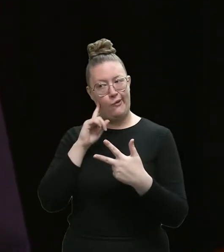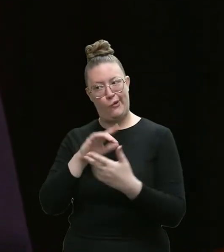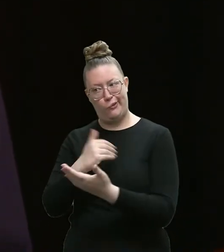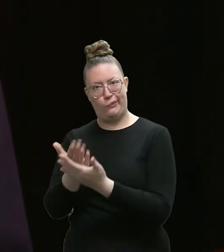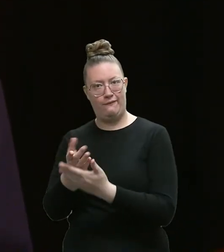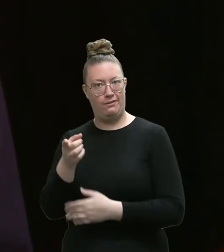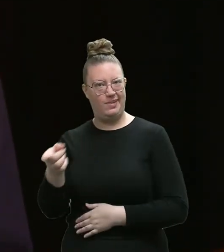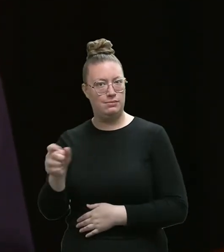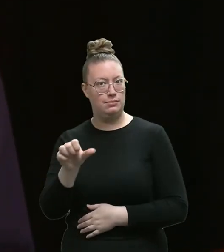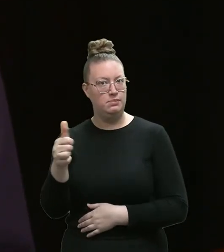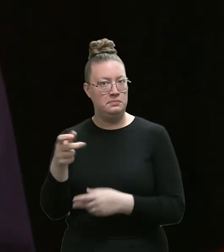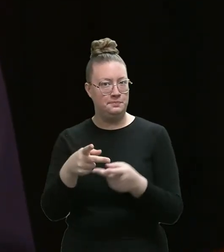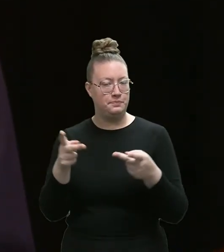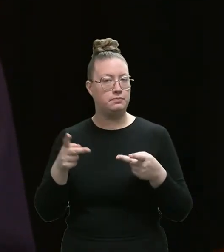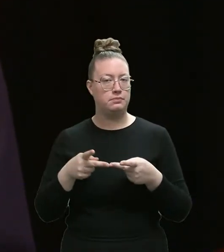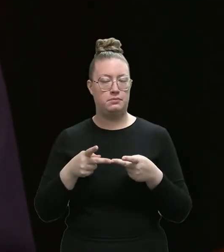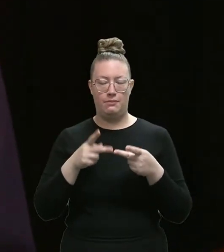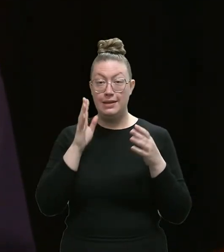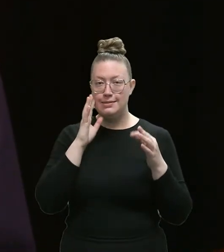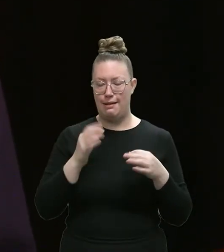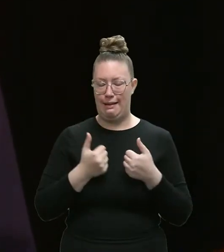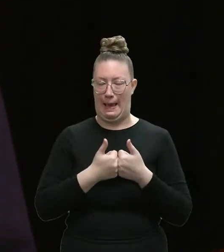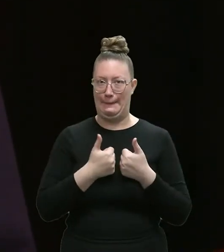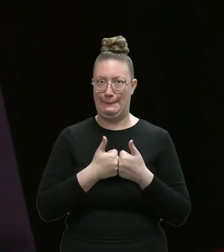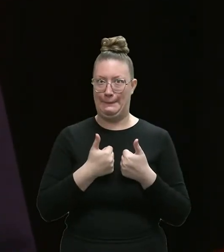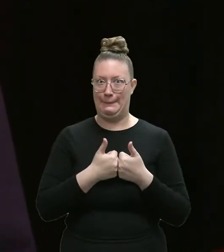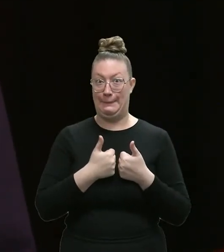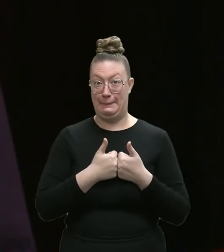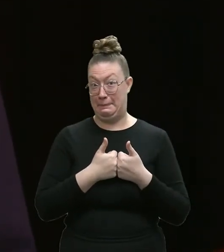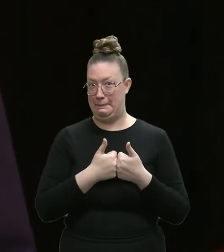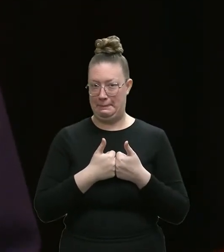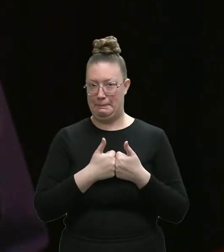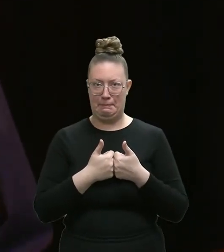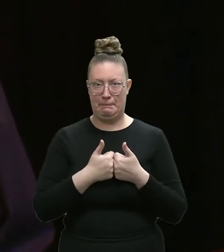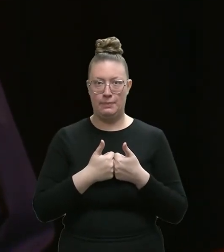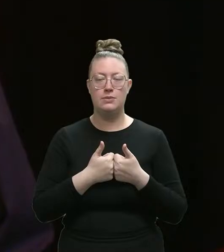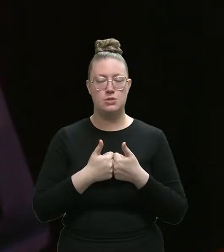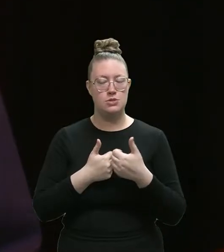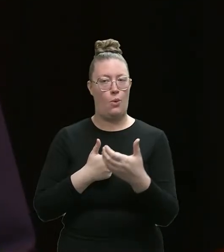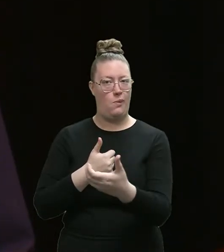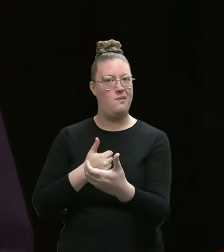of these people. Please seated. be seated.